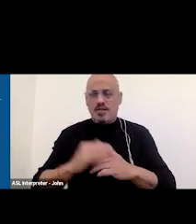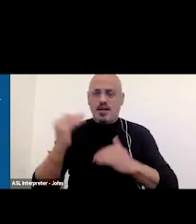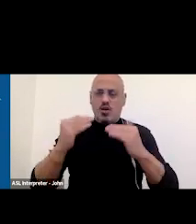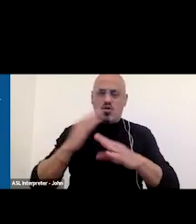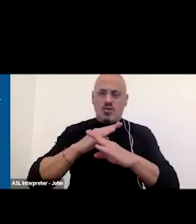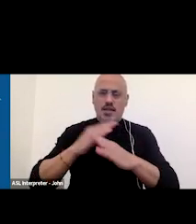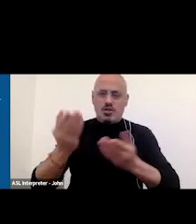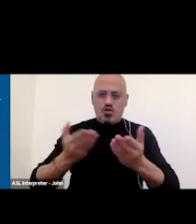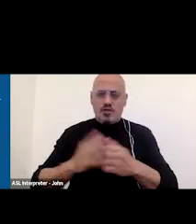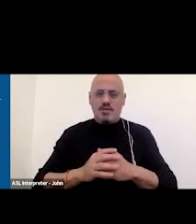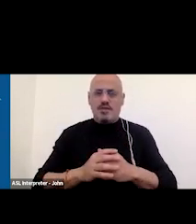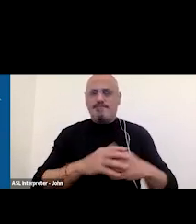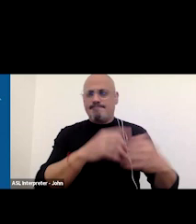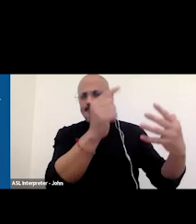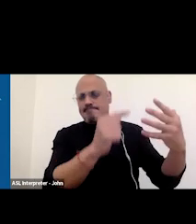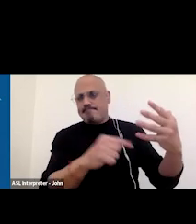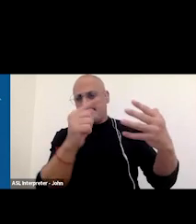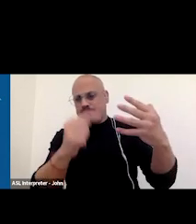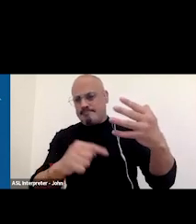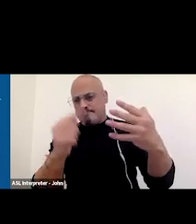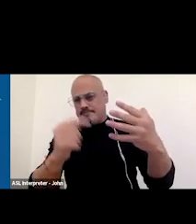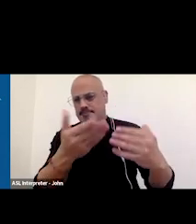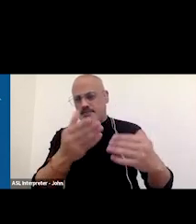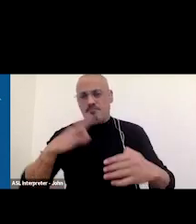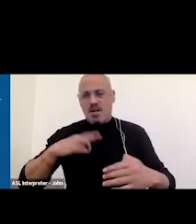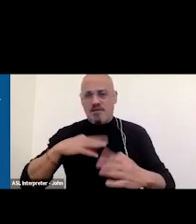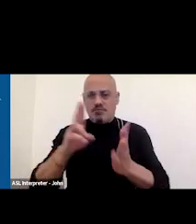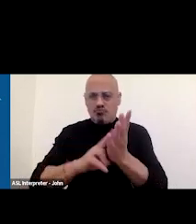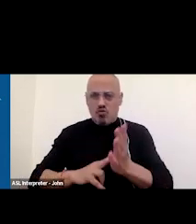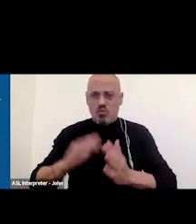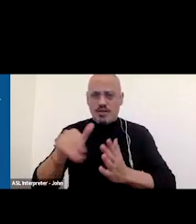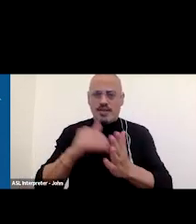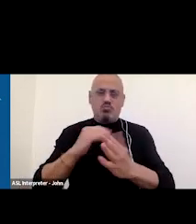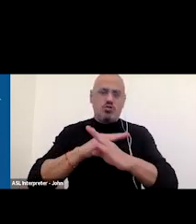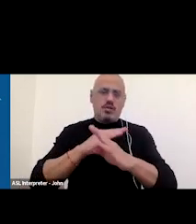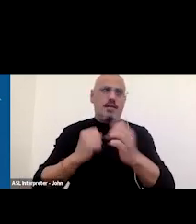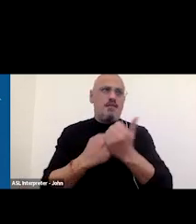Assistive Technology Act Programs, Benefit Enrollment Centers, Protection and Advocacy Programs,